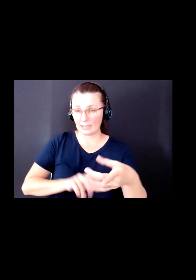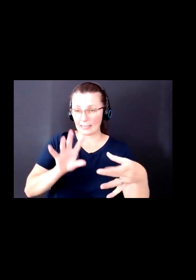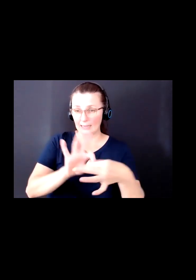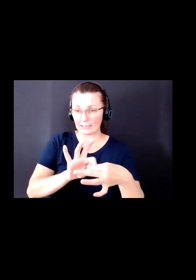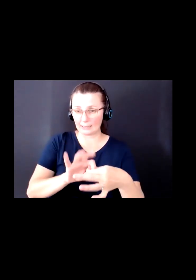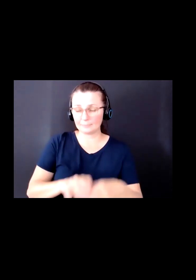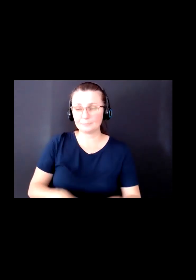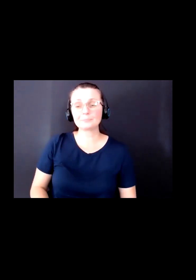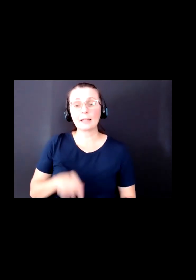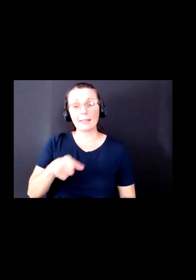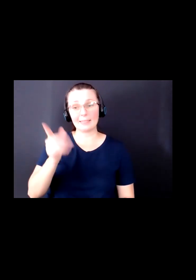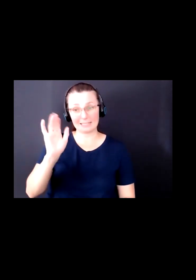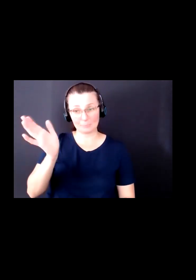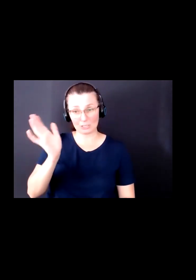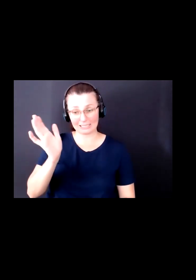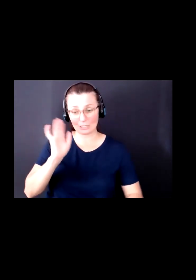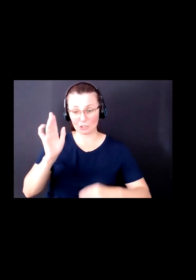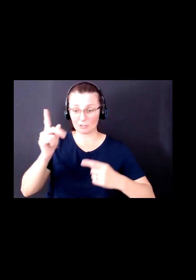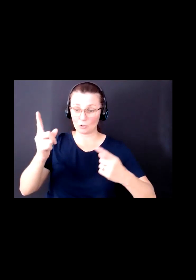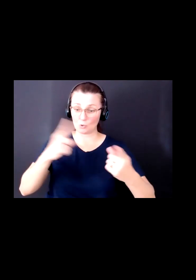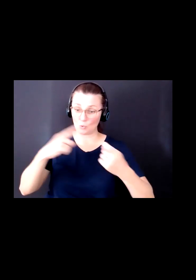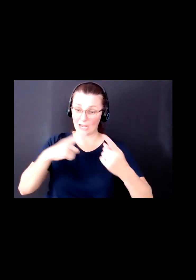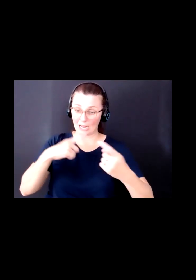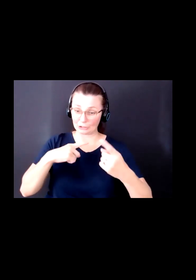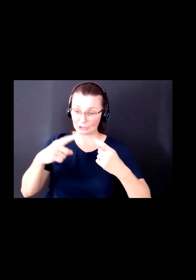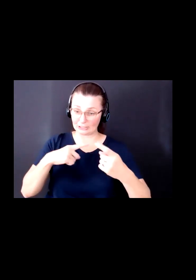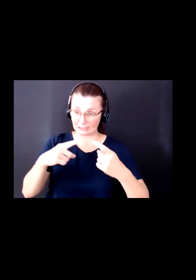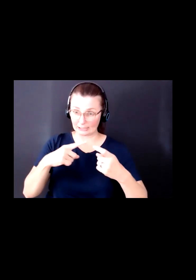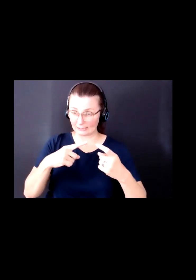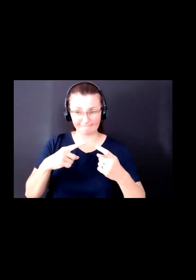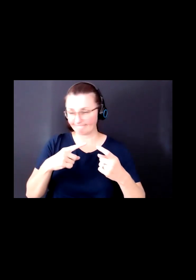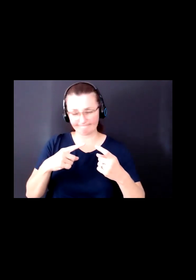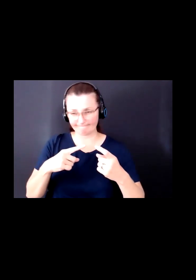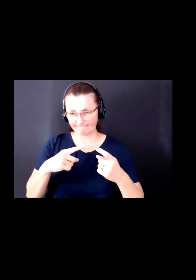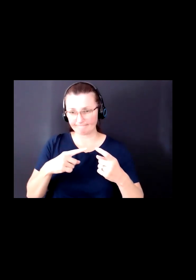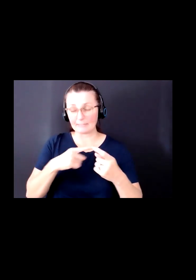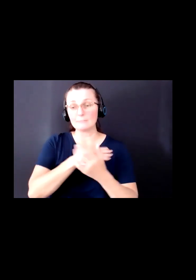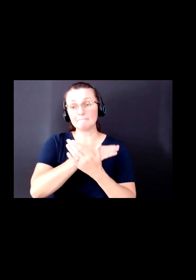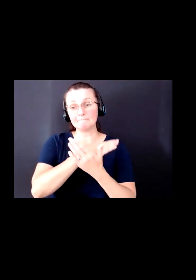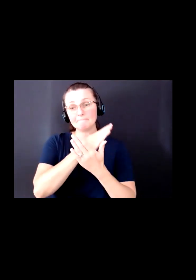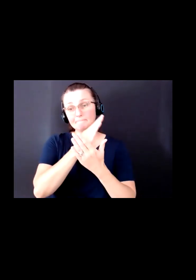presentation. If we have time at the end, we'll take a few. And if